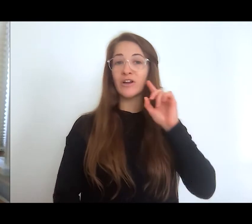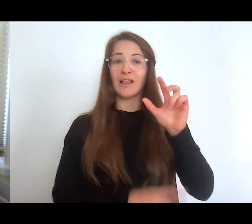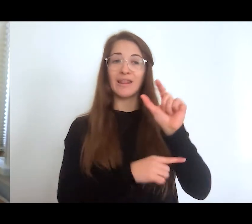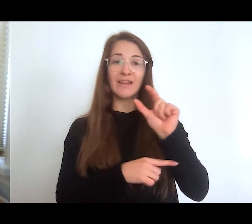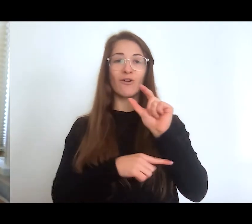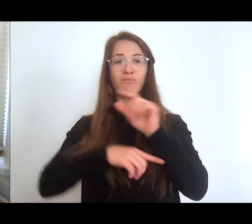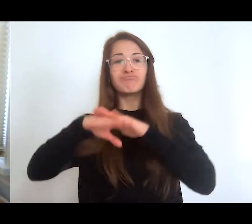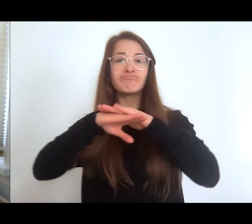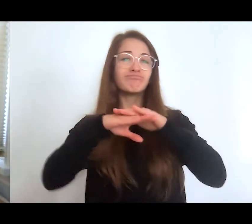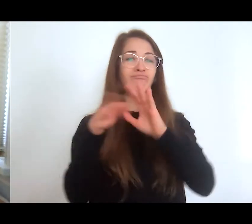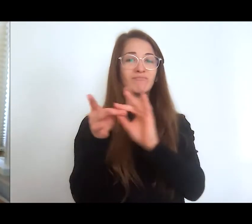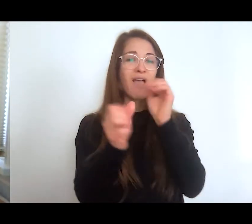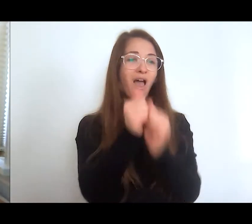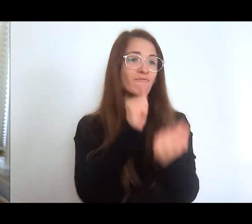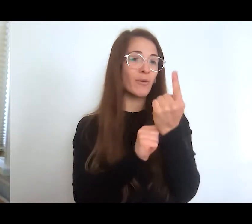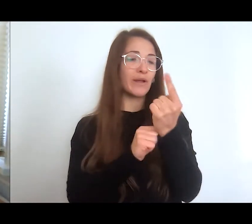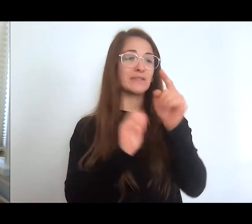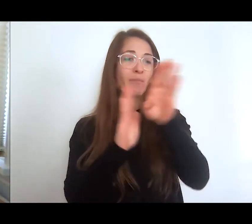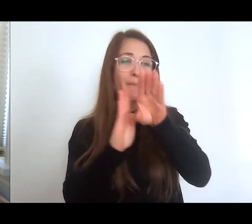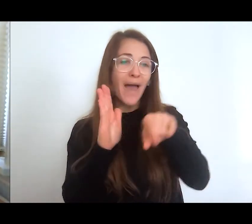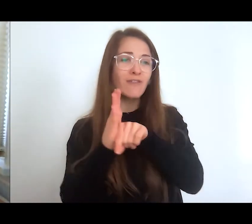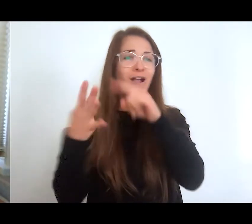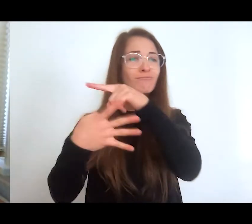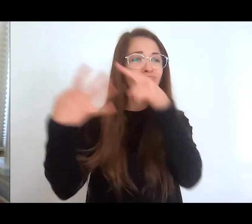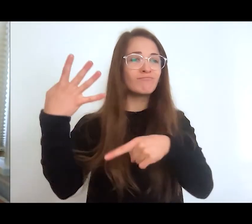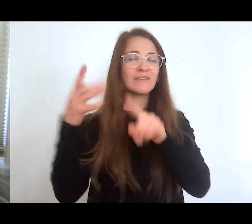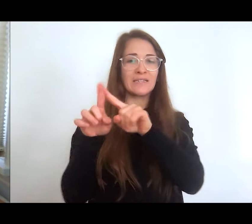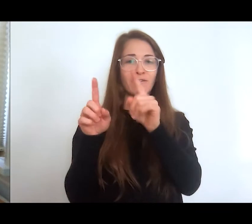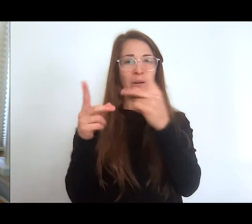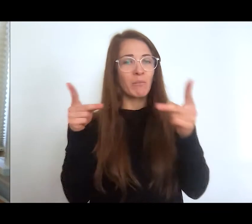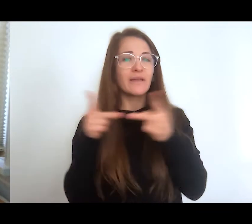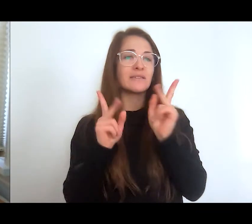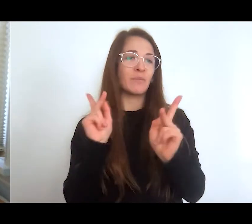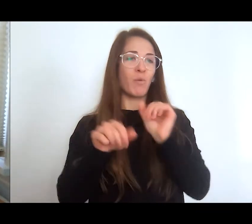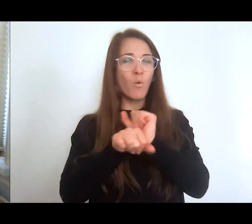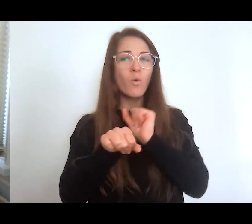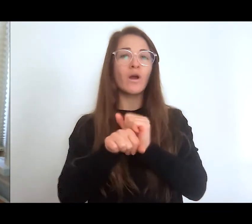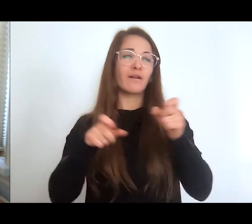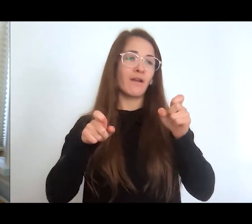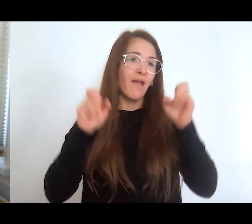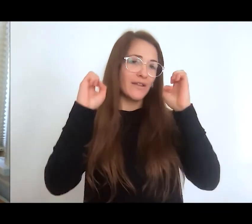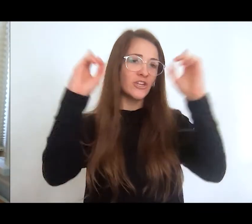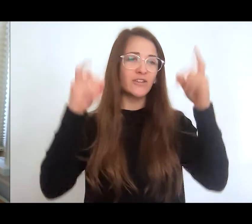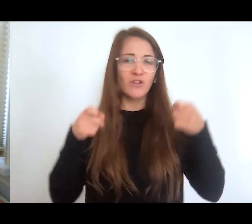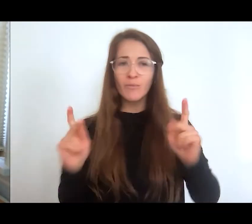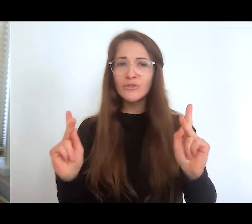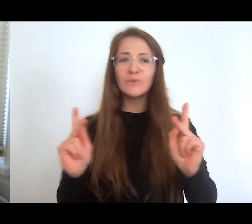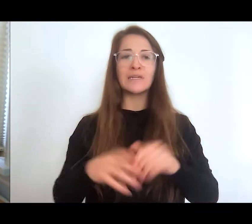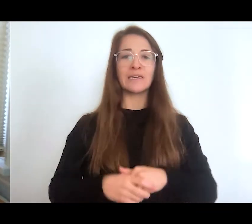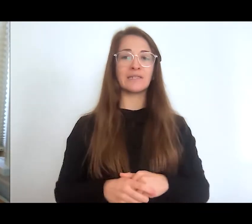AND SO, WE HAVE HEARD ABOUT EVERYONE'S BACKGROUND AND THE DIFFERENT PLACES THAT YOU HAVE